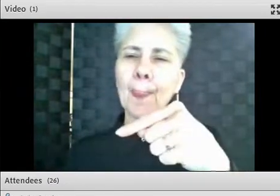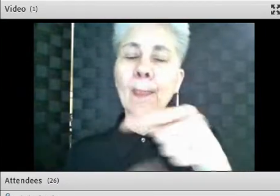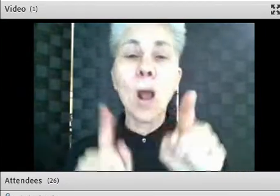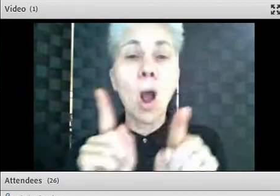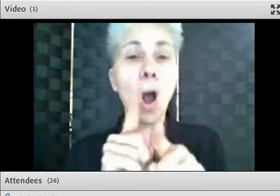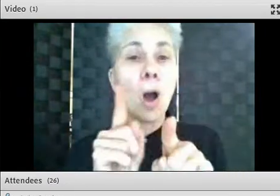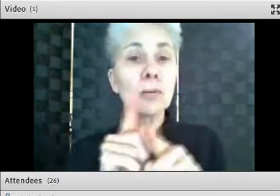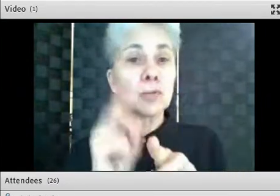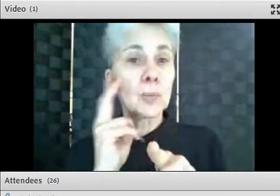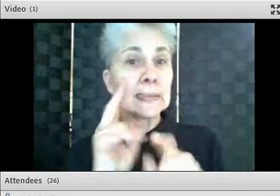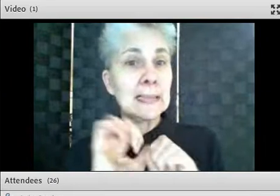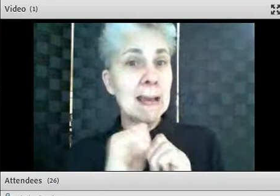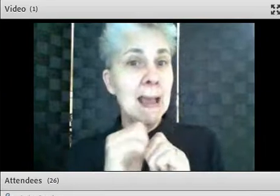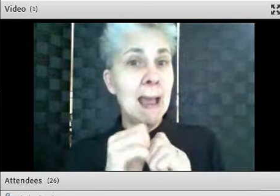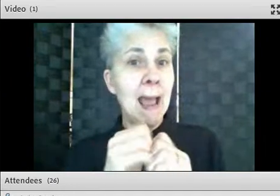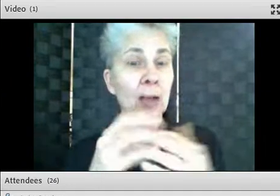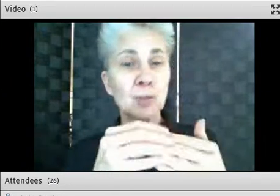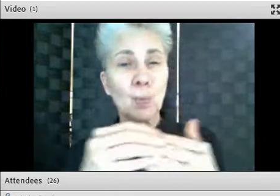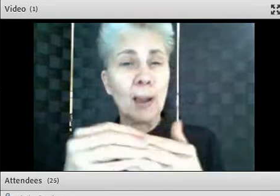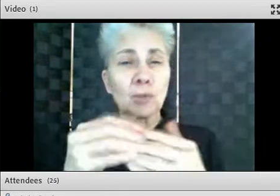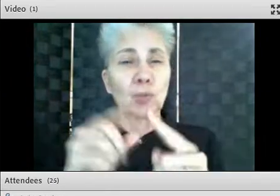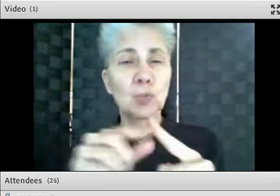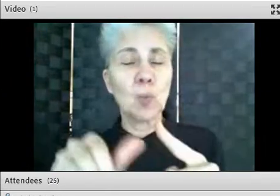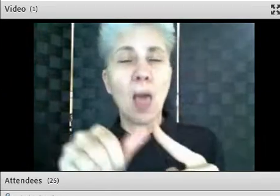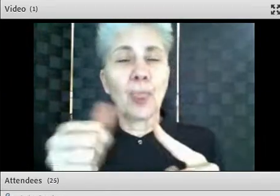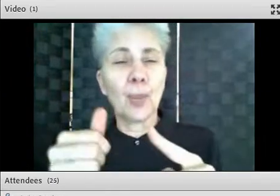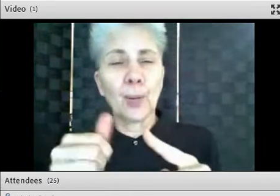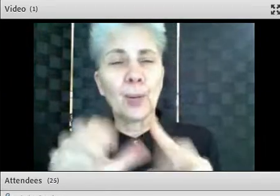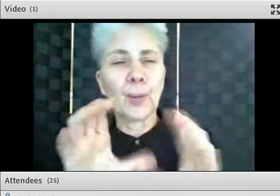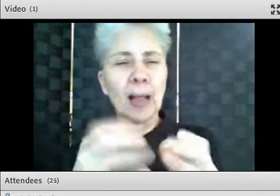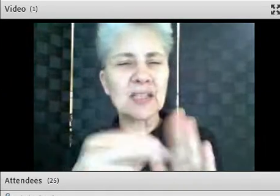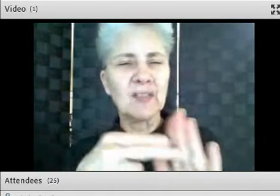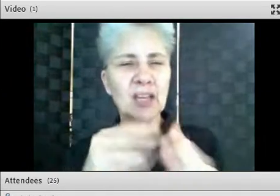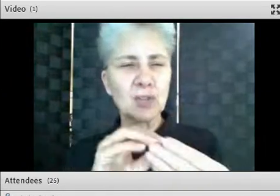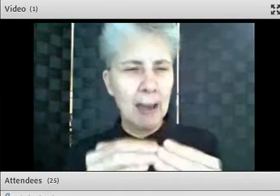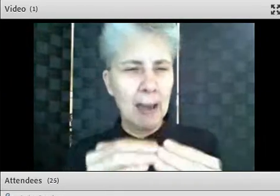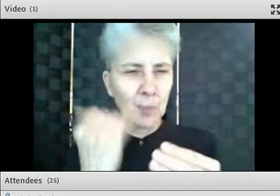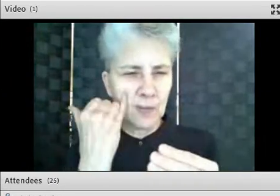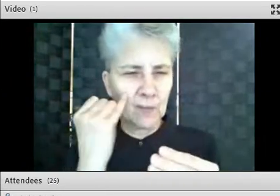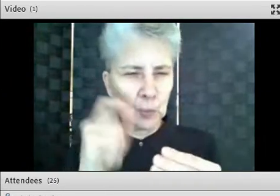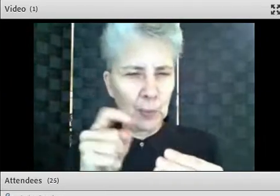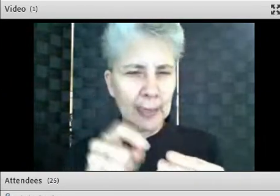Also, you're going to see these ways of directing you to other classification numbers if needed.